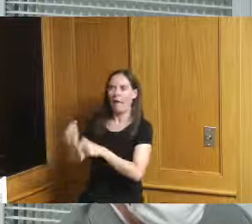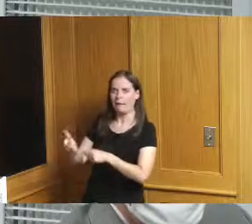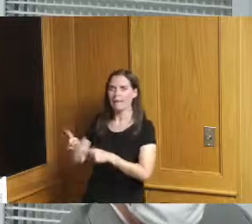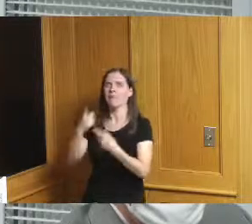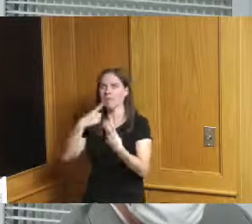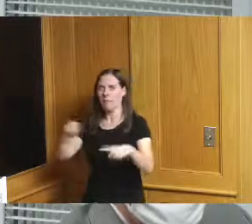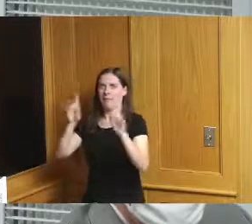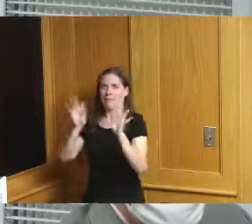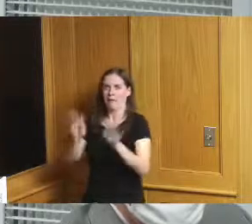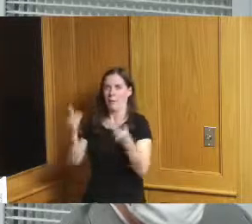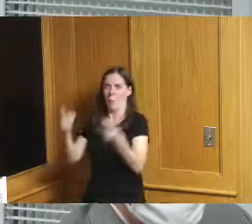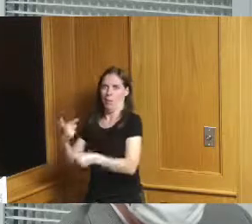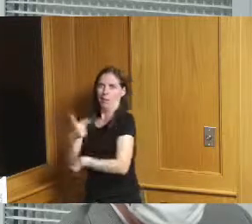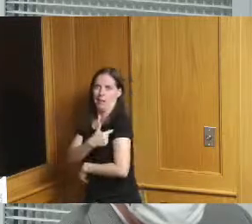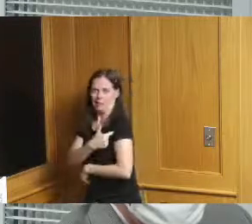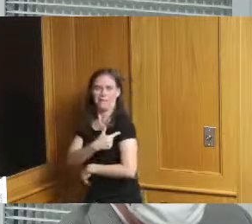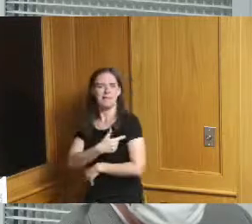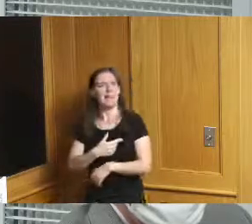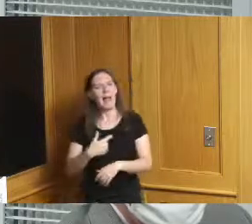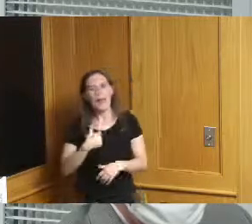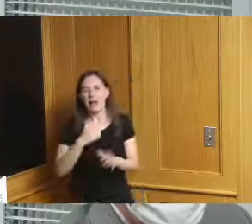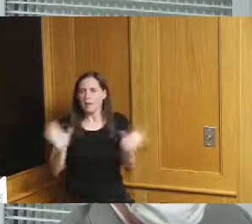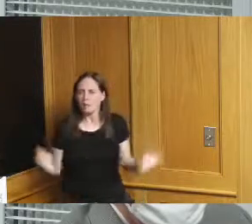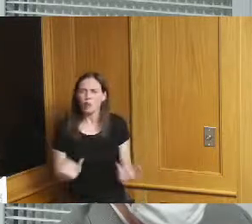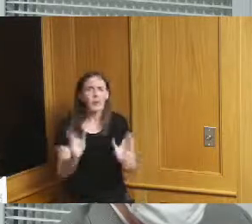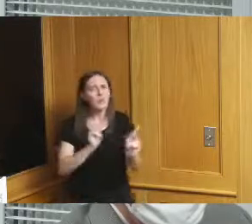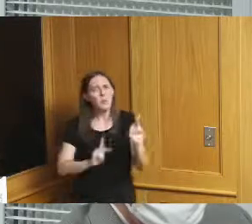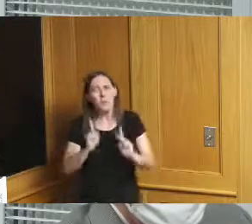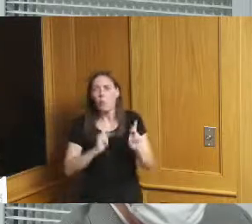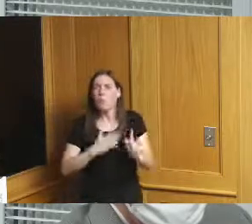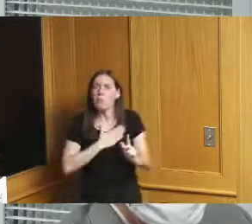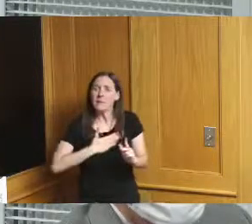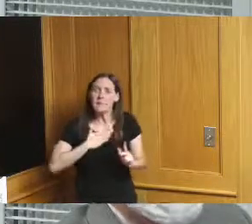to your doctor talk to a friend who's gotten the vaccine and get real information there's